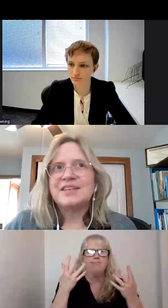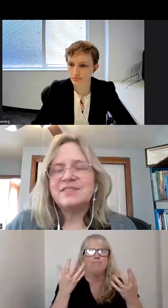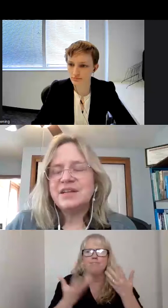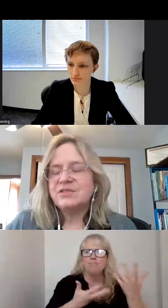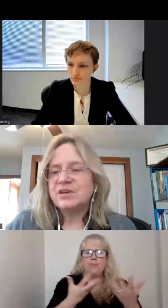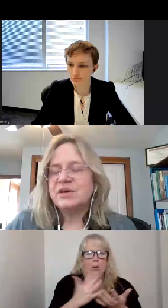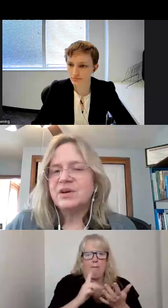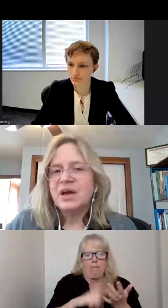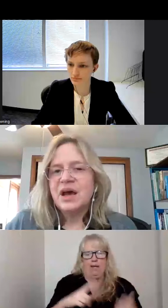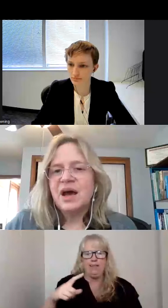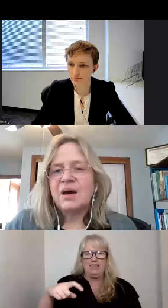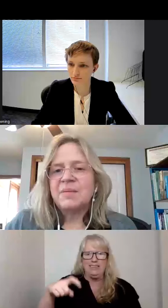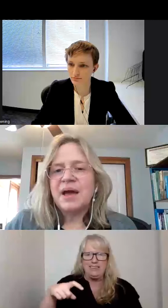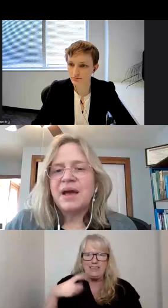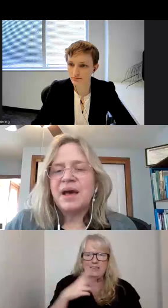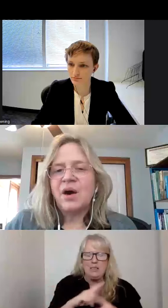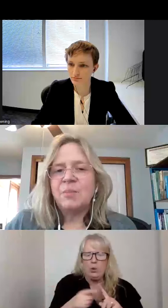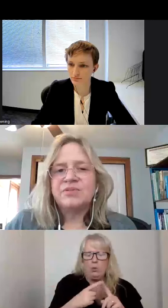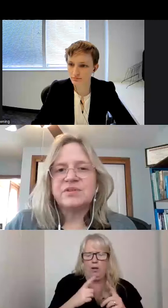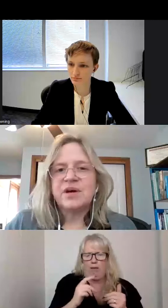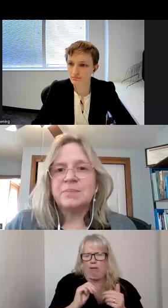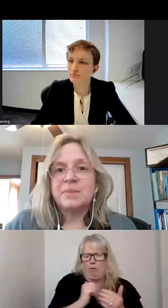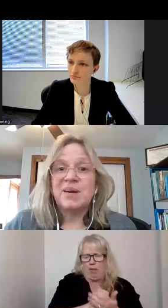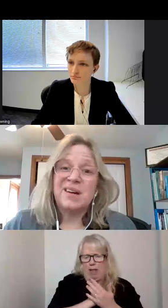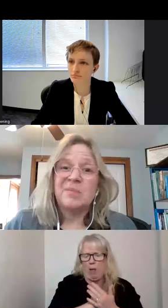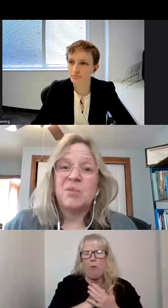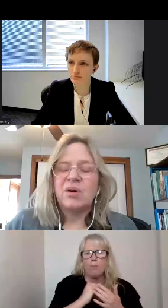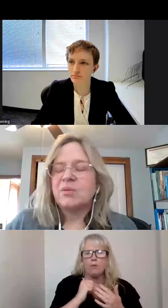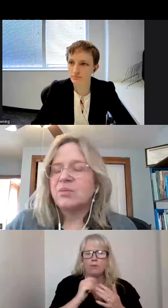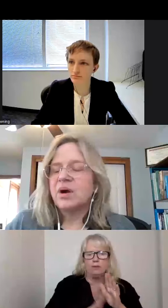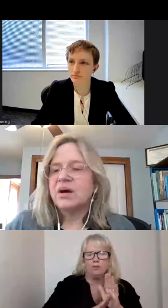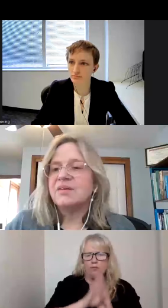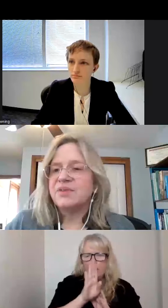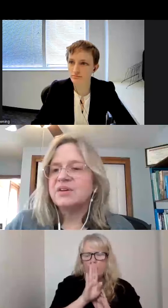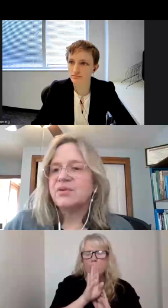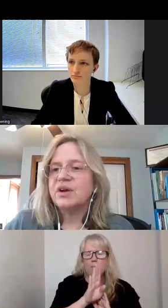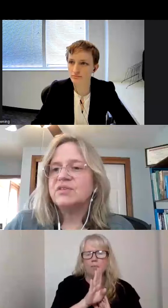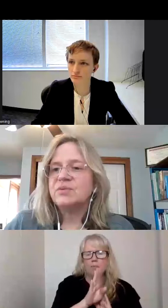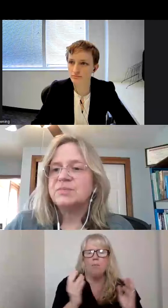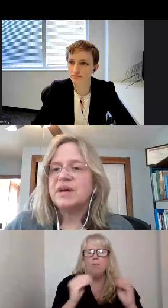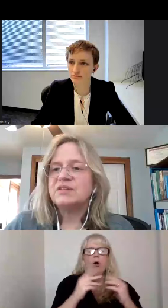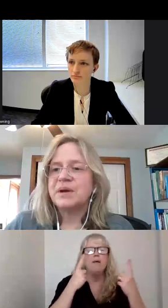NECESSITY IS GOING TO HELP US DEVELOP A MORE EFFECTIVE RESPONSE